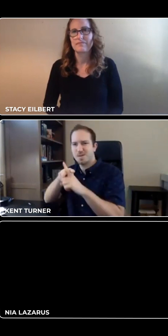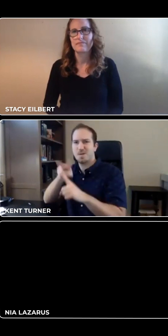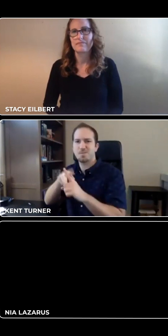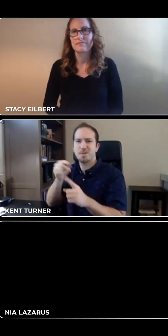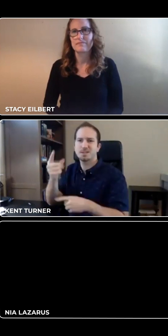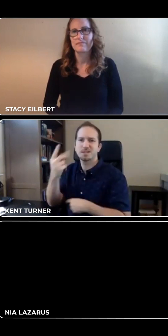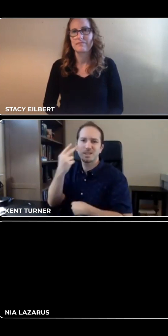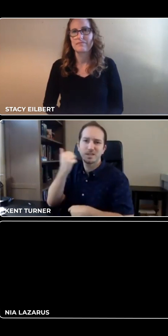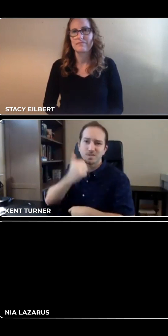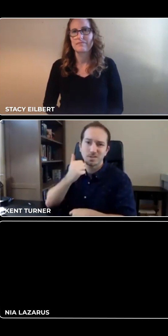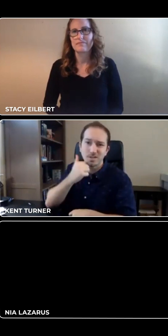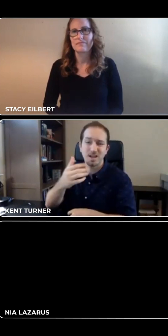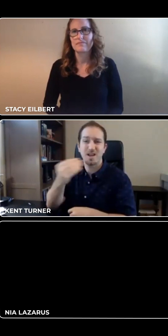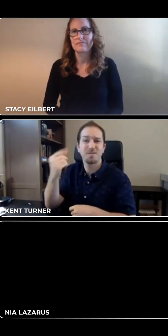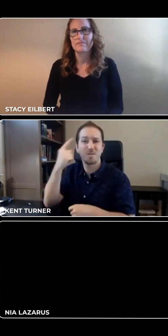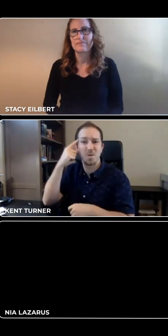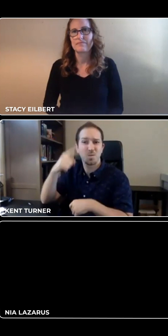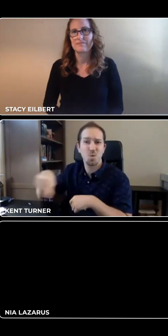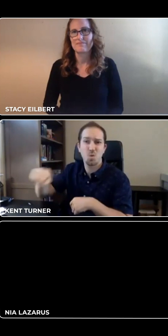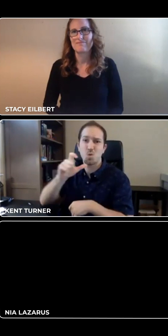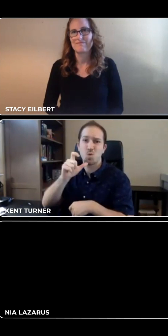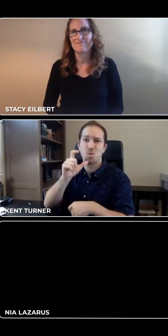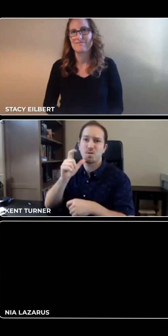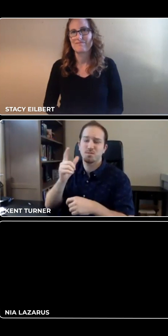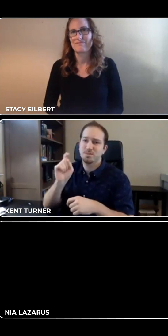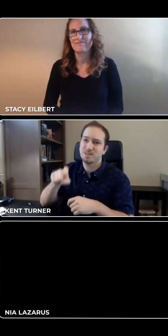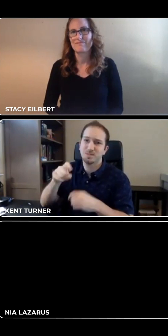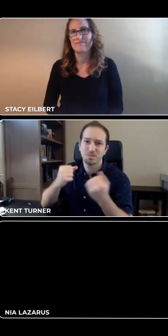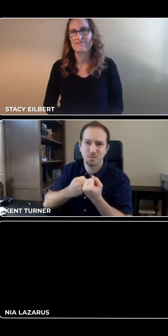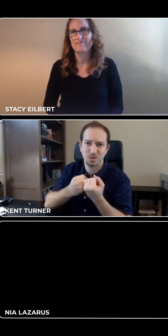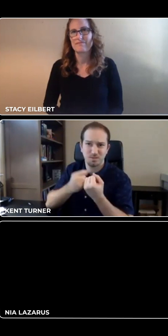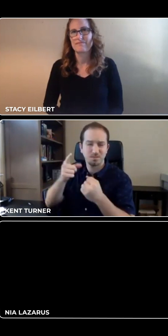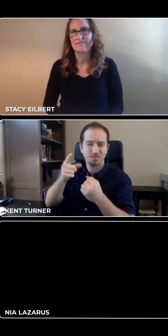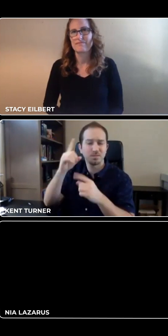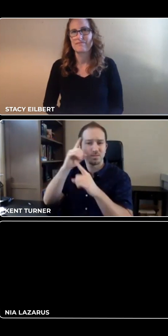one or two points out at a time and see the real-life applications, which I think is critical